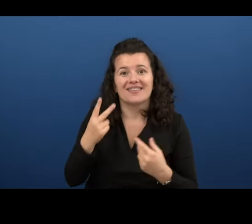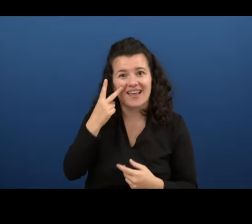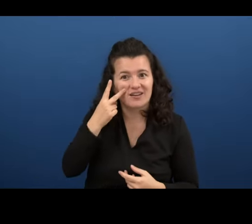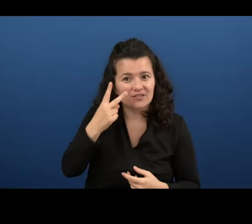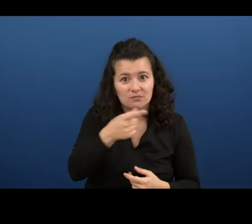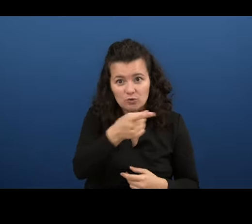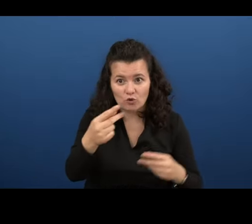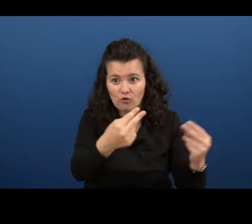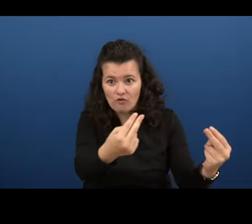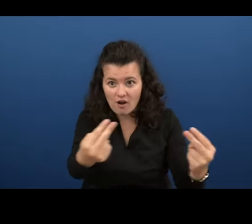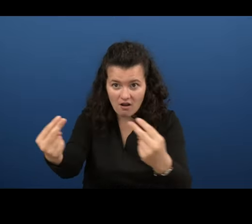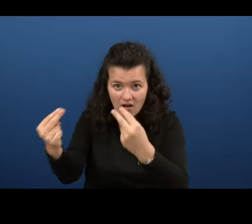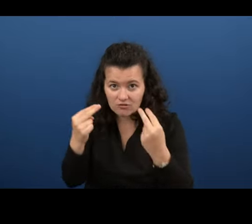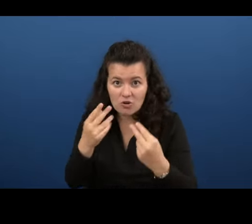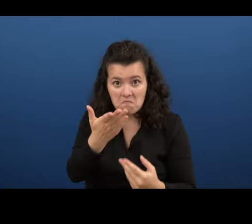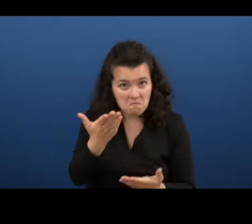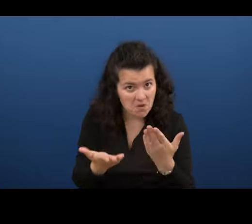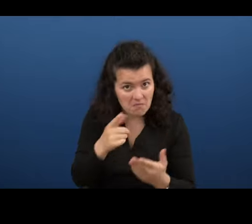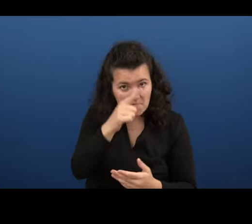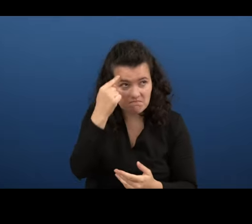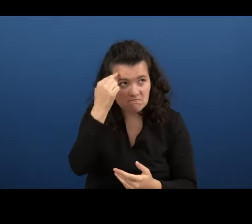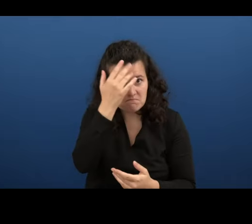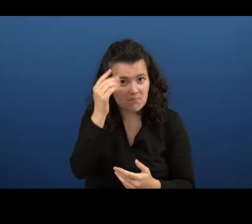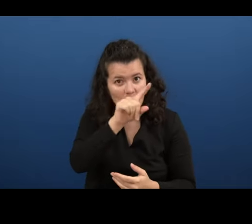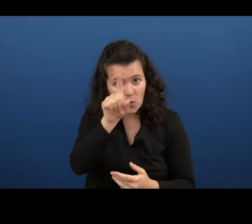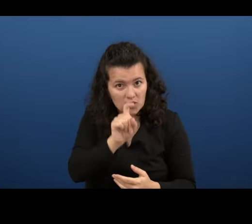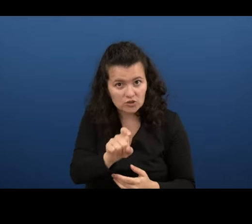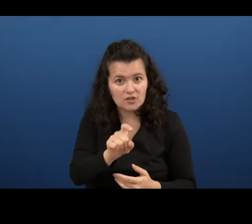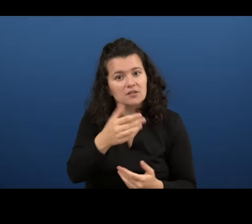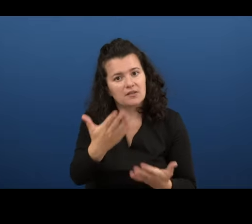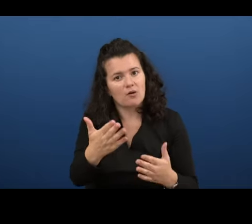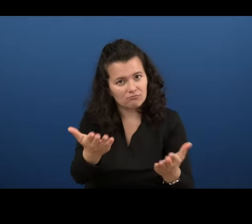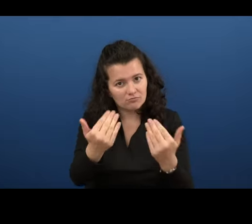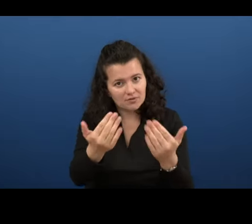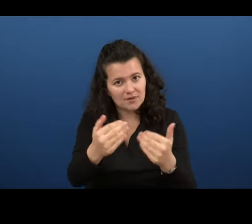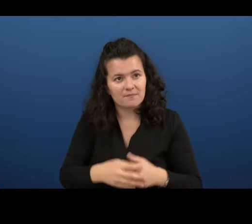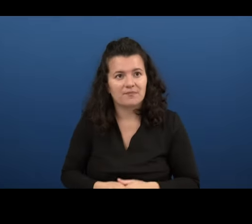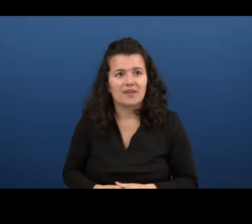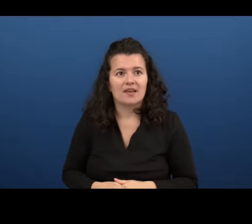if you have any questions quickly wrapping up our session today, we're short of time